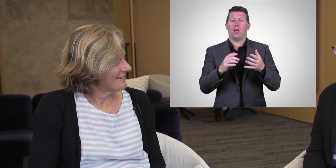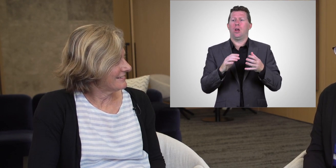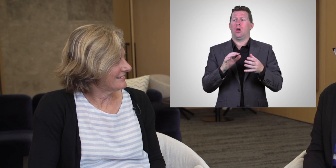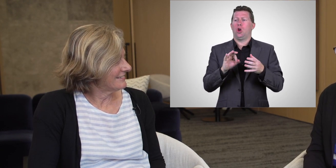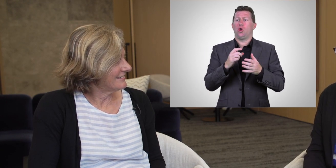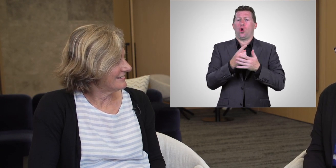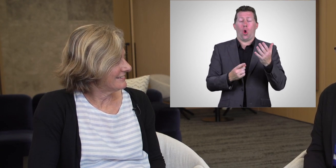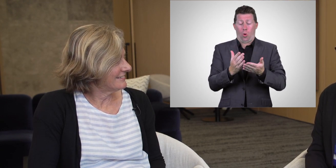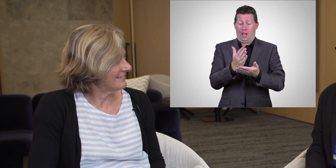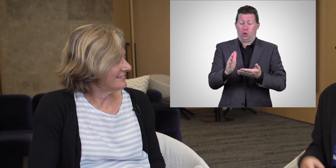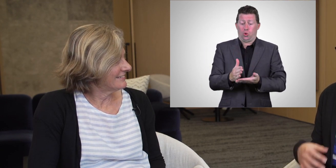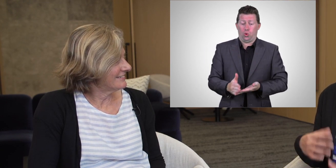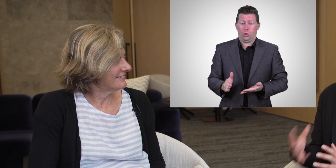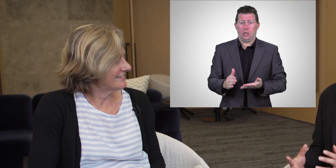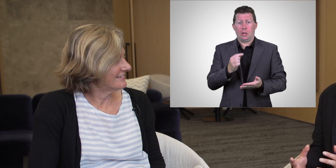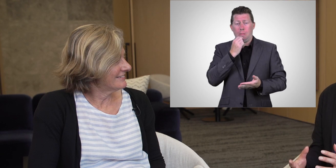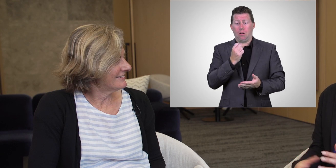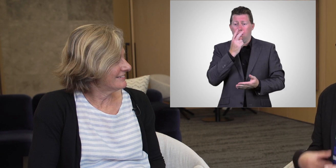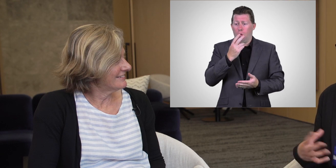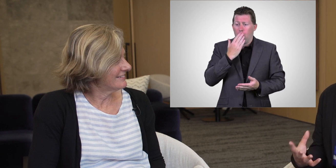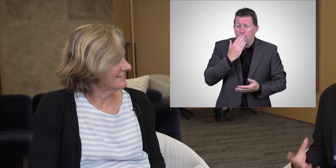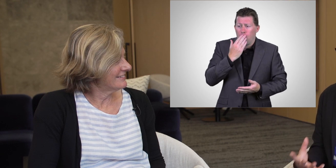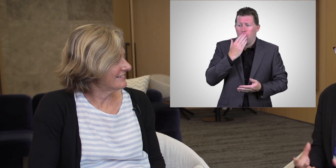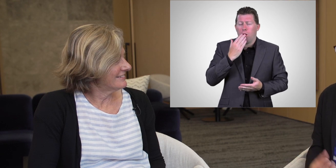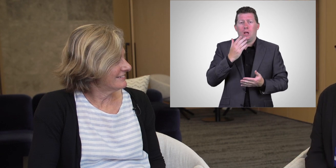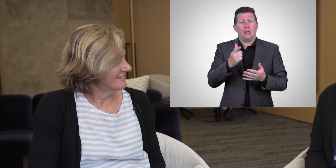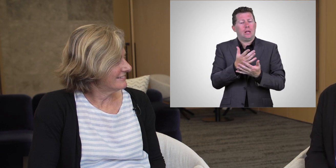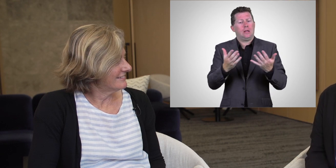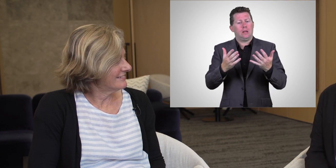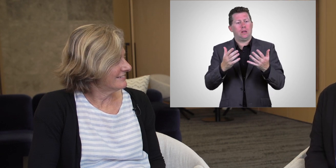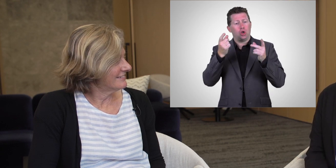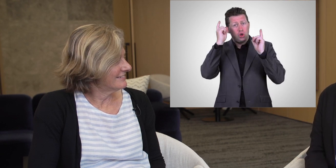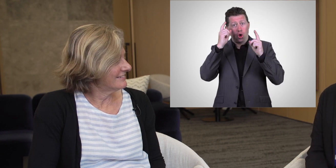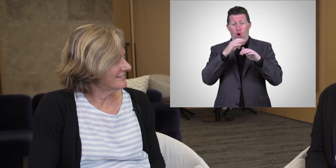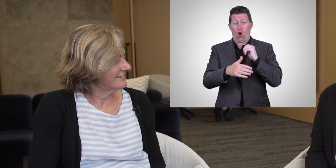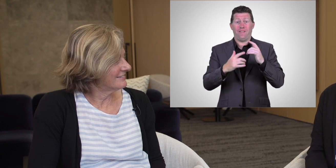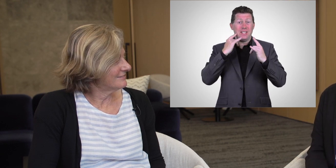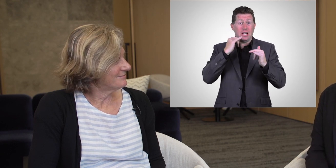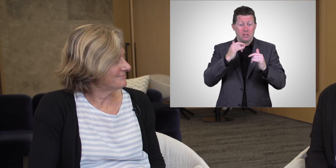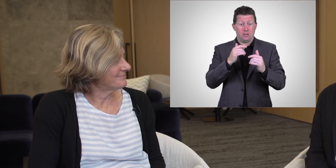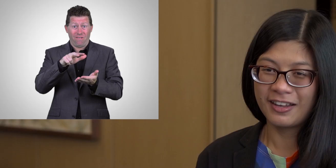excluding students for the wrong reason, this is a real concern for the validity of assessment